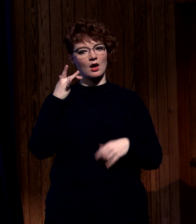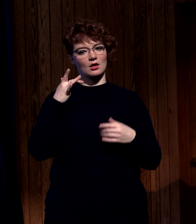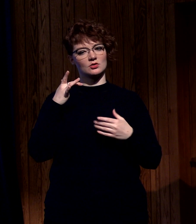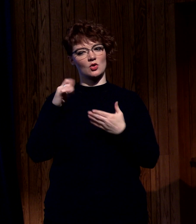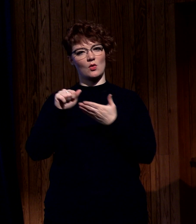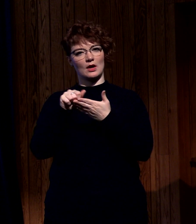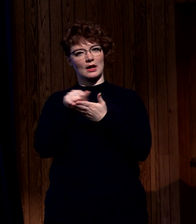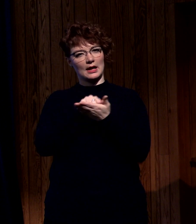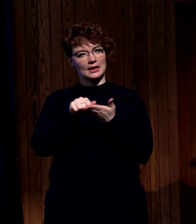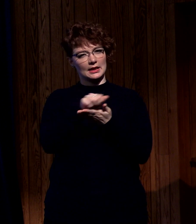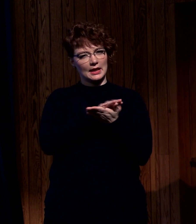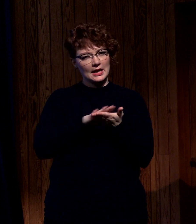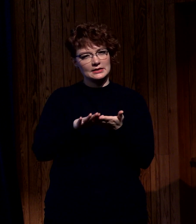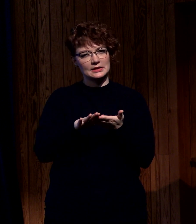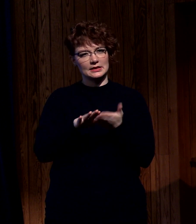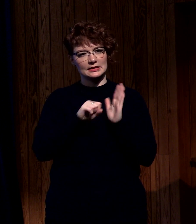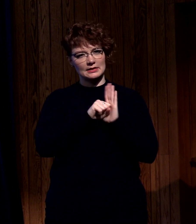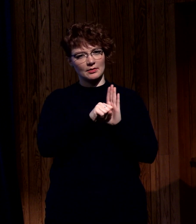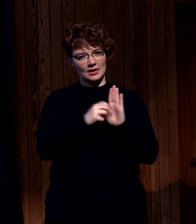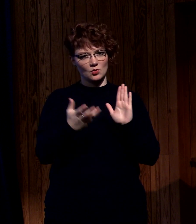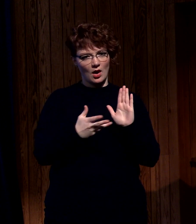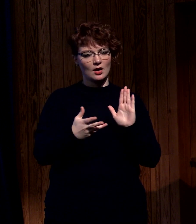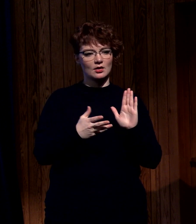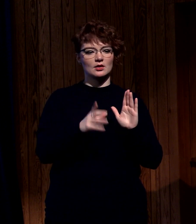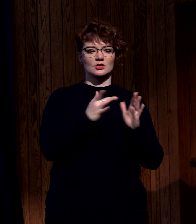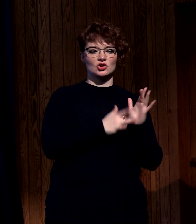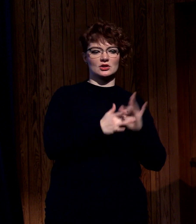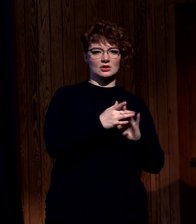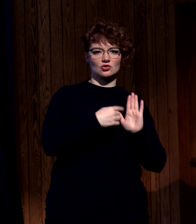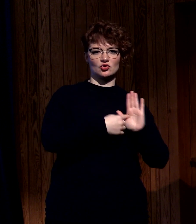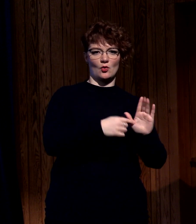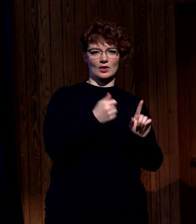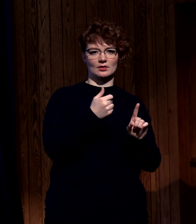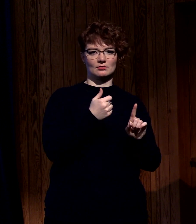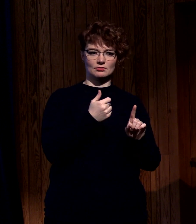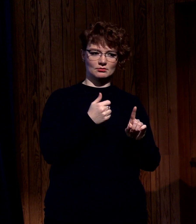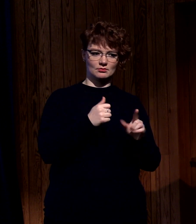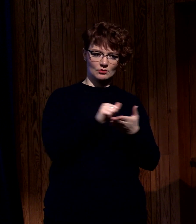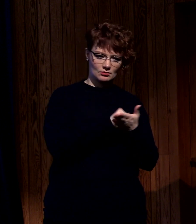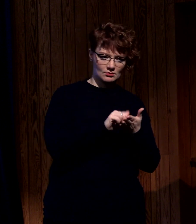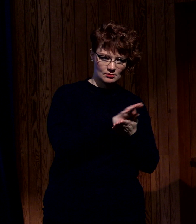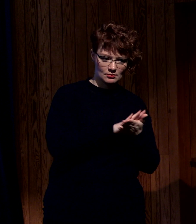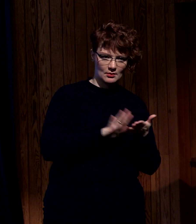symbolized in the act of Jesus washing the disciple's feet.